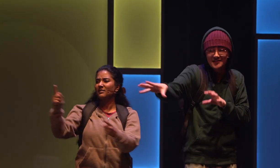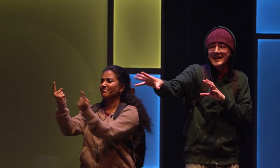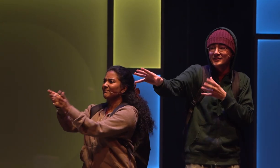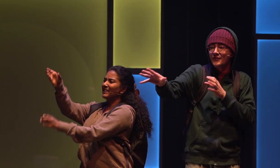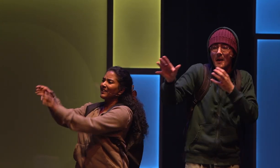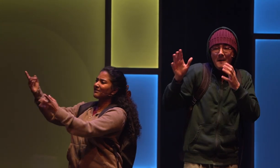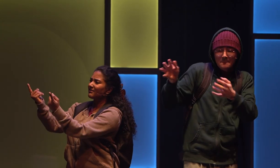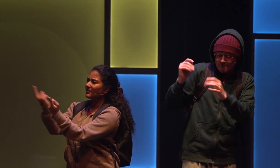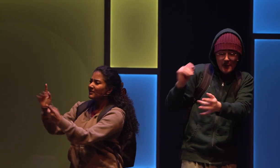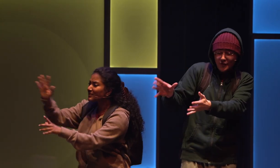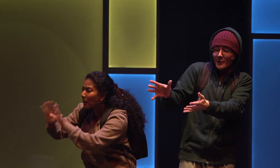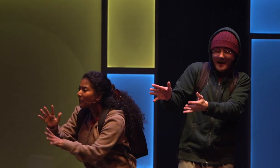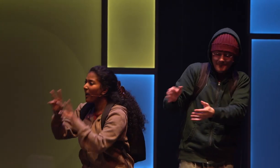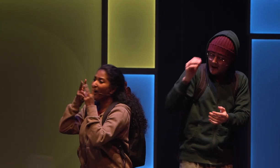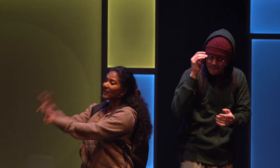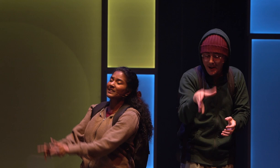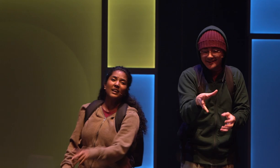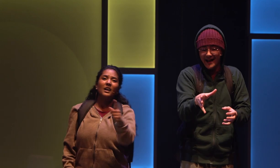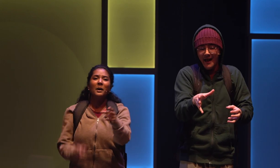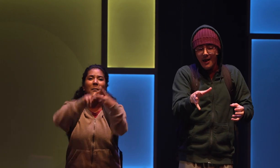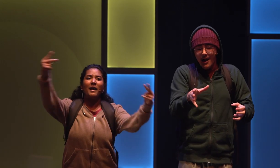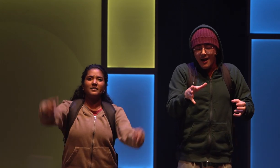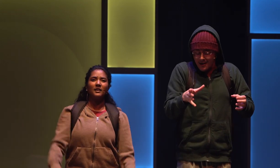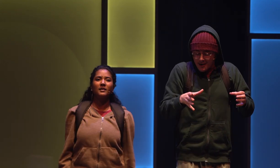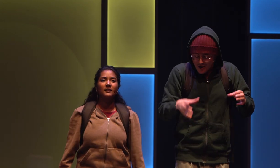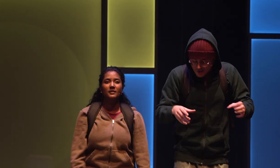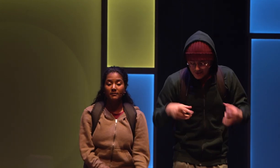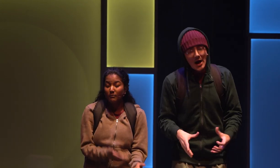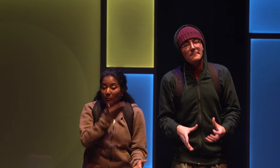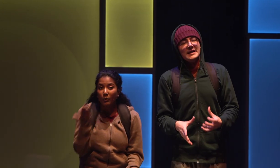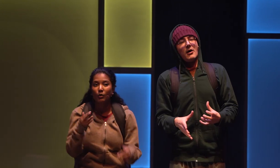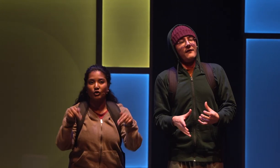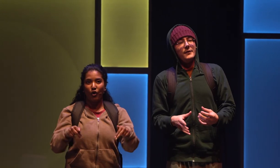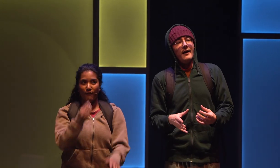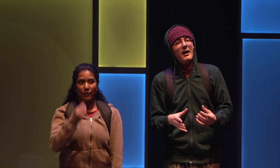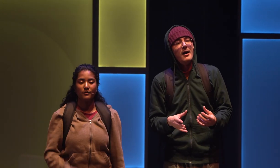There's tins of summat - pasta? There's no bloody dog food and